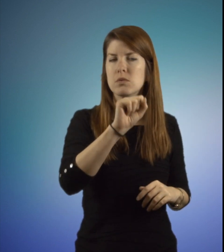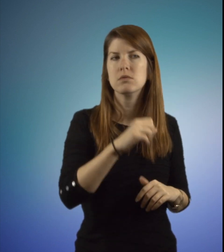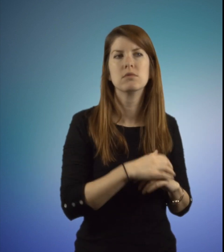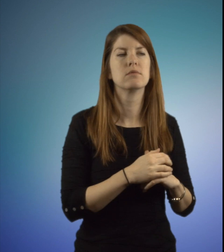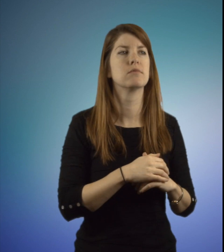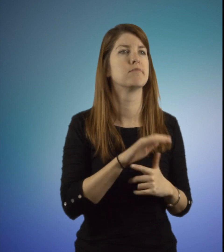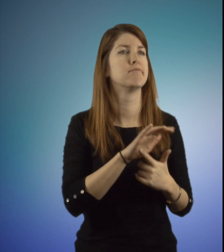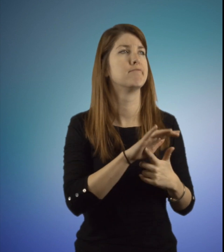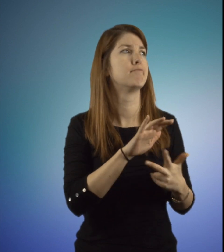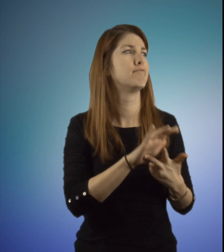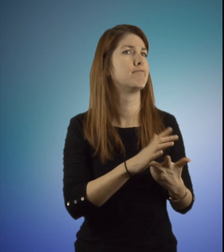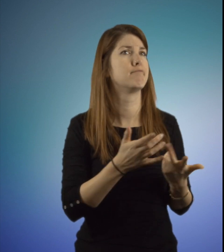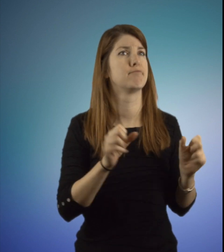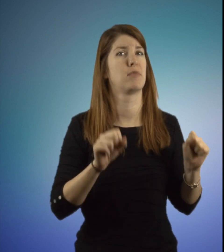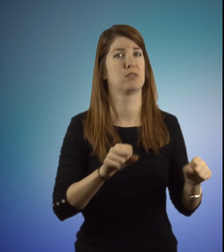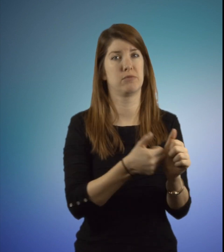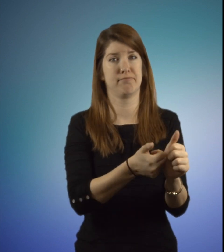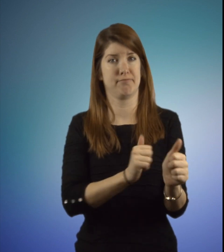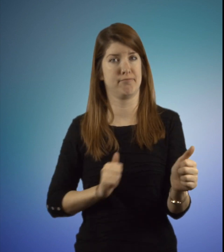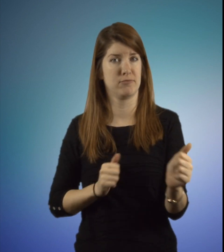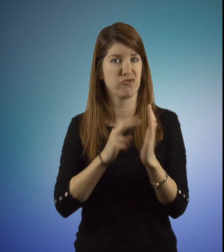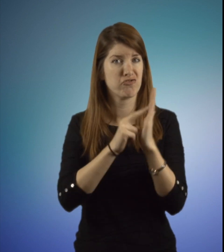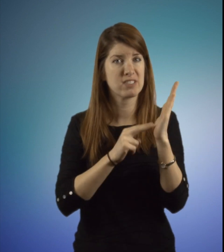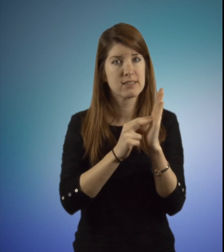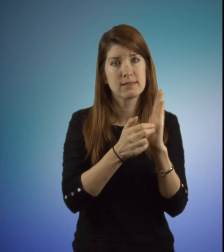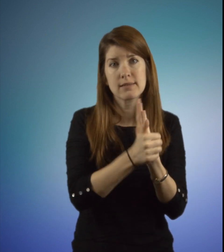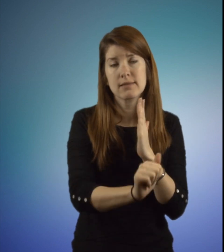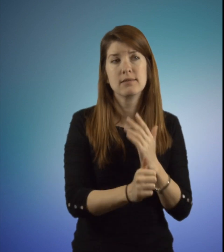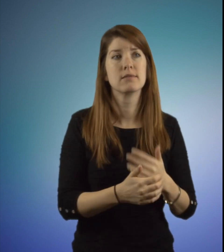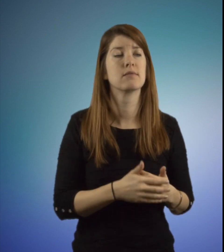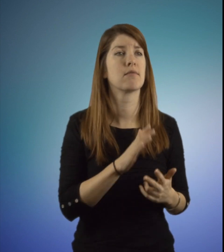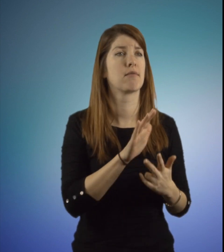of communications, possibly having deficient reading skills,